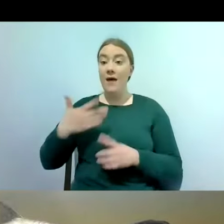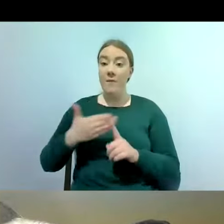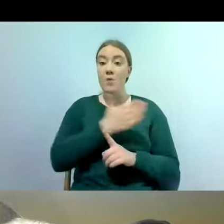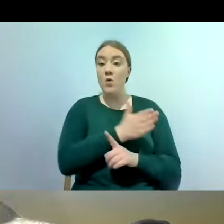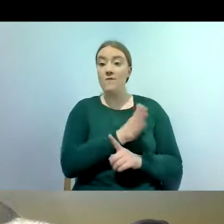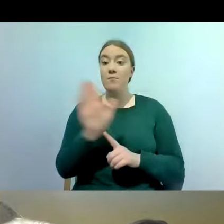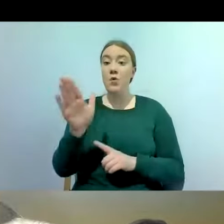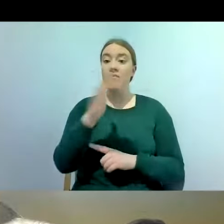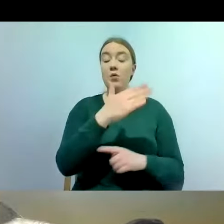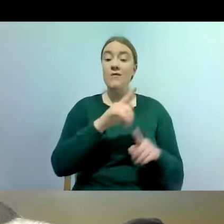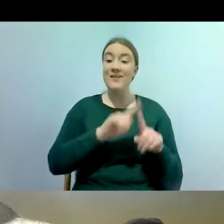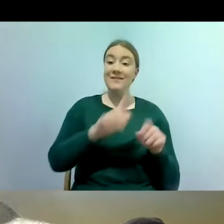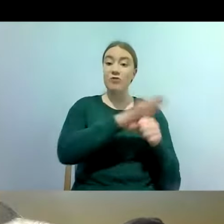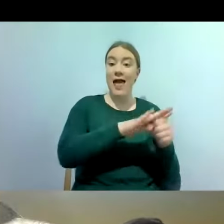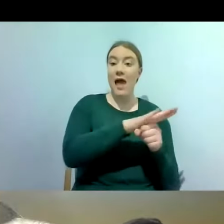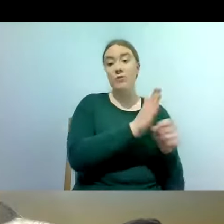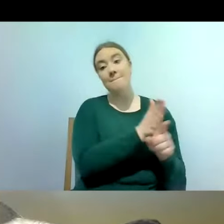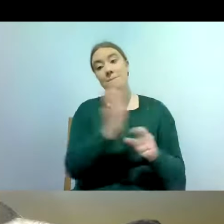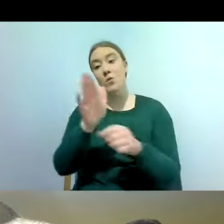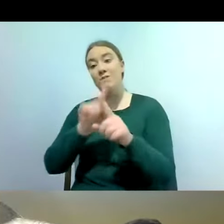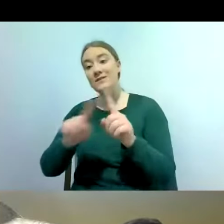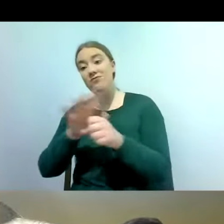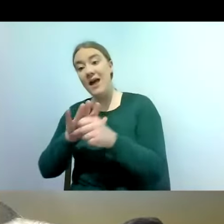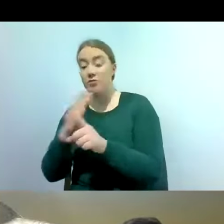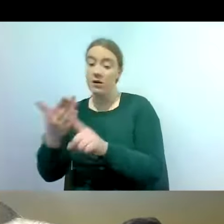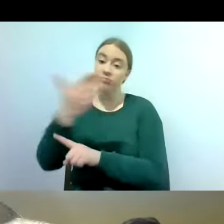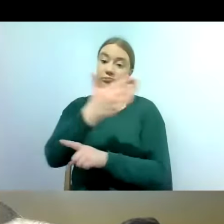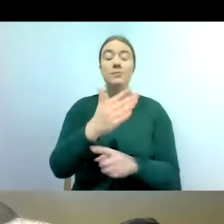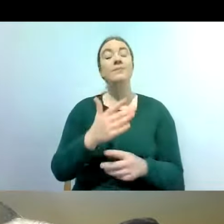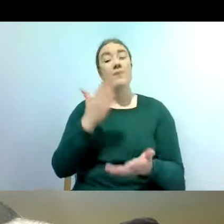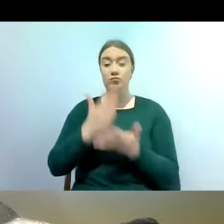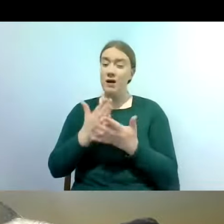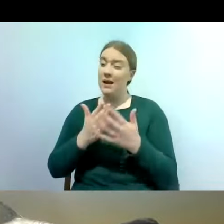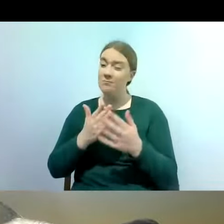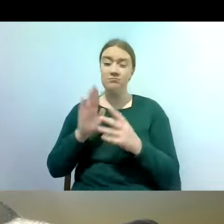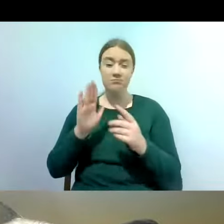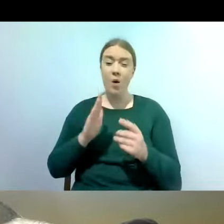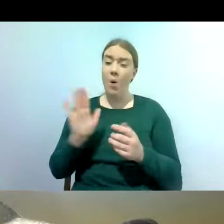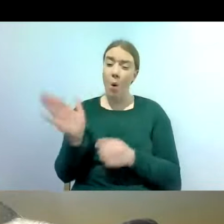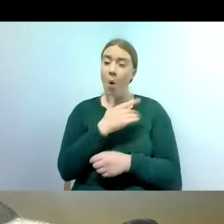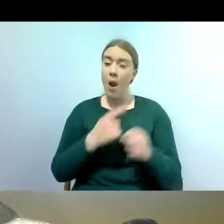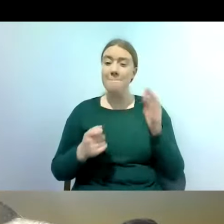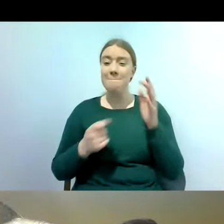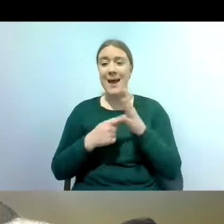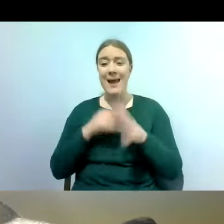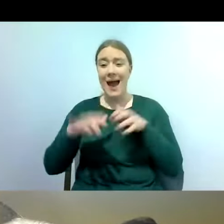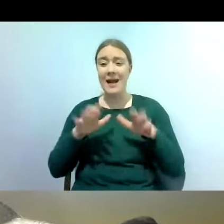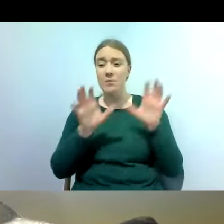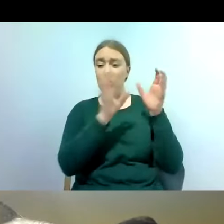and it's a strategy that's found in all of the main animal groups and these migratory movements